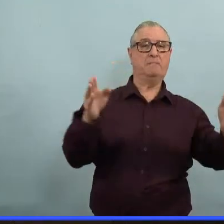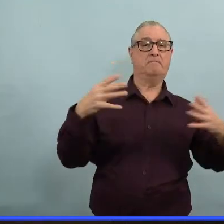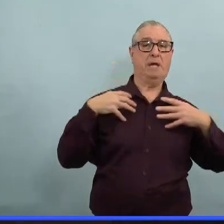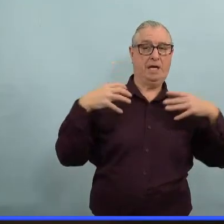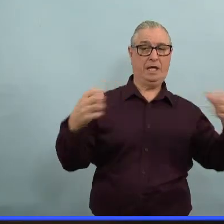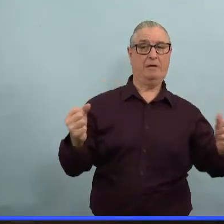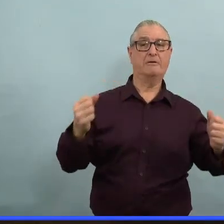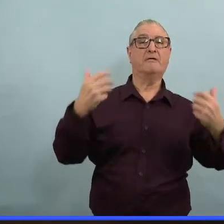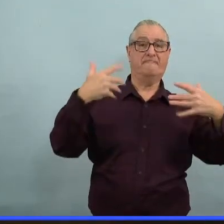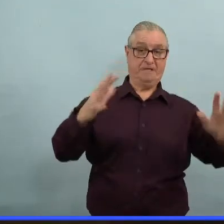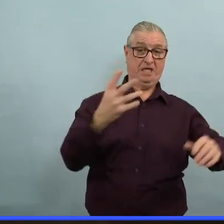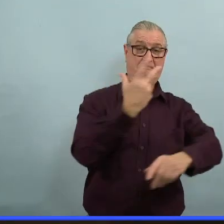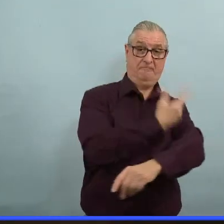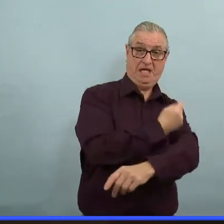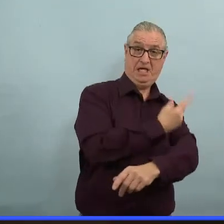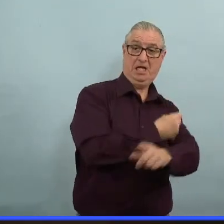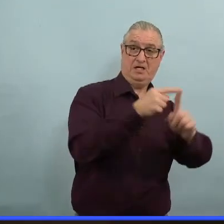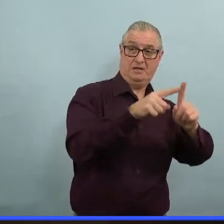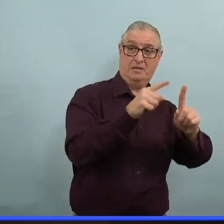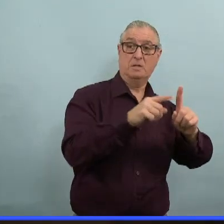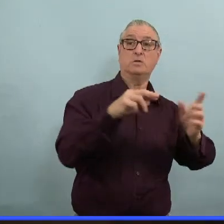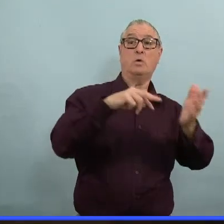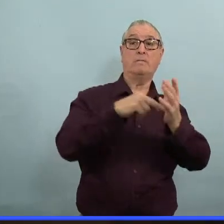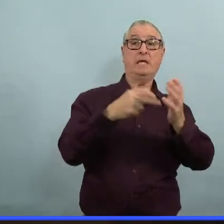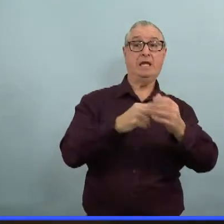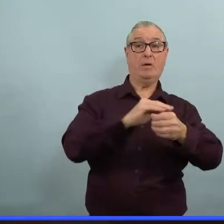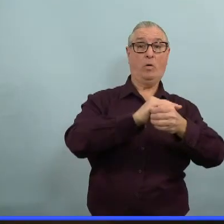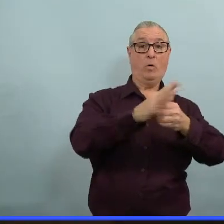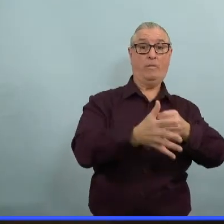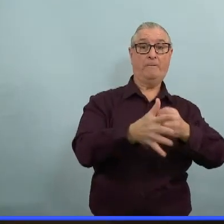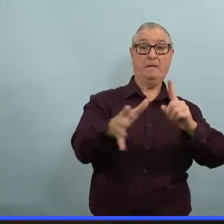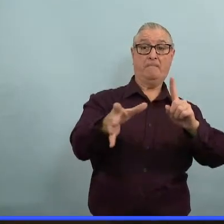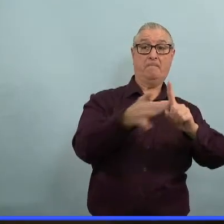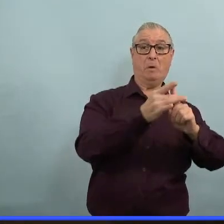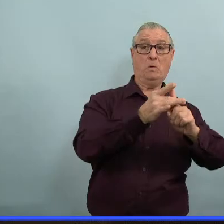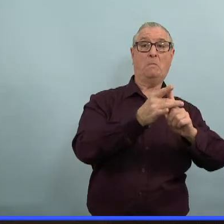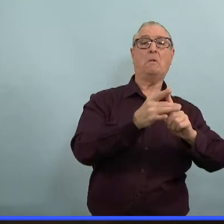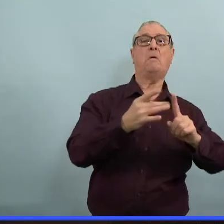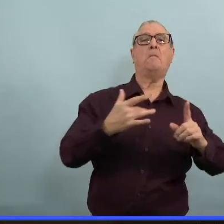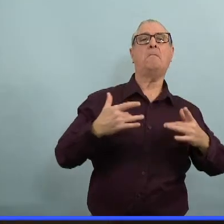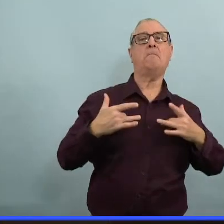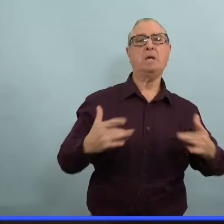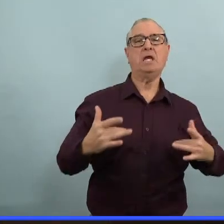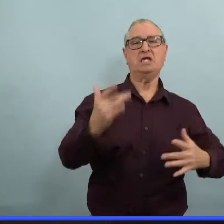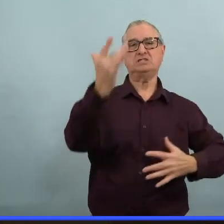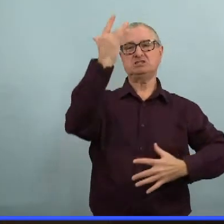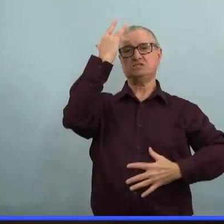large crowd you will get immunocompromised and people at risk in that crowd um are you